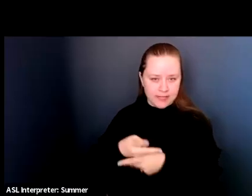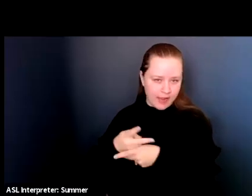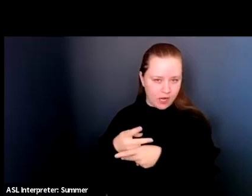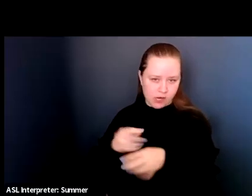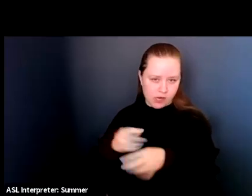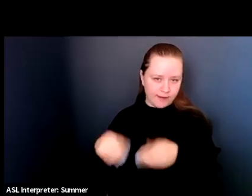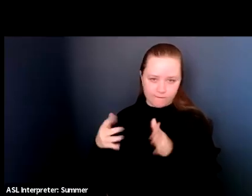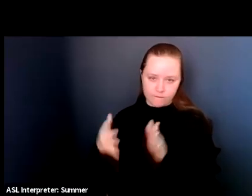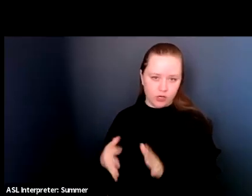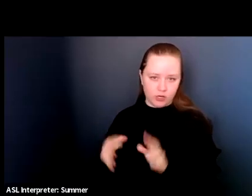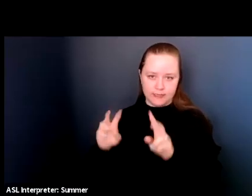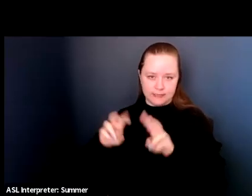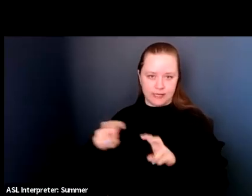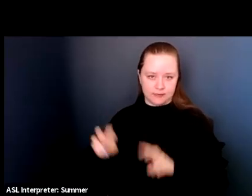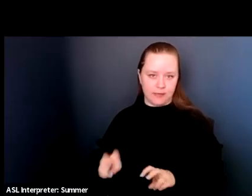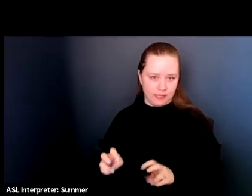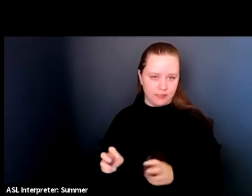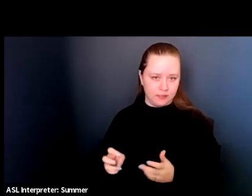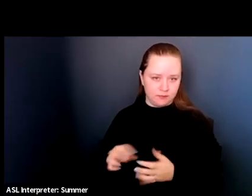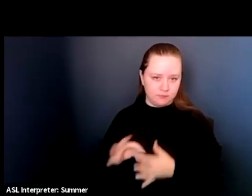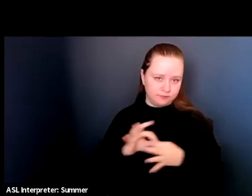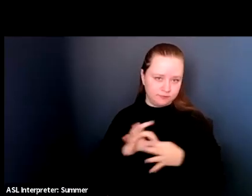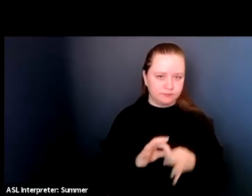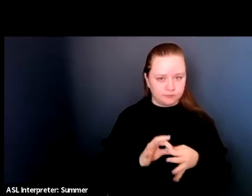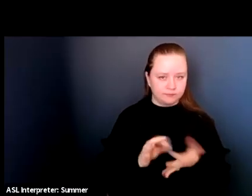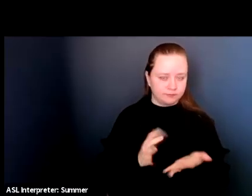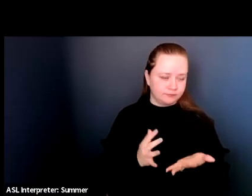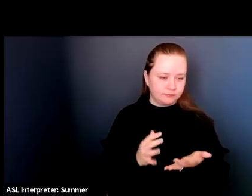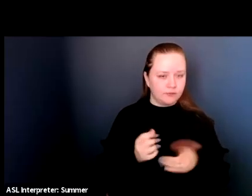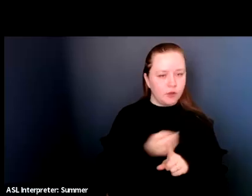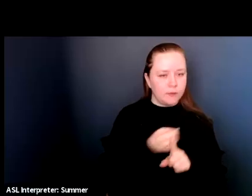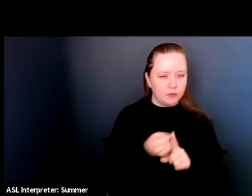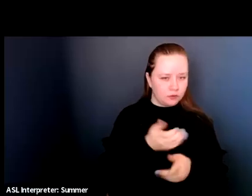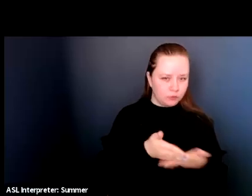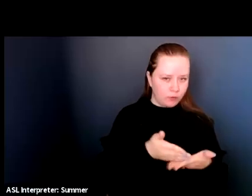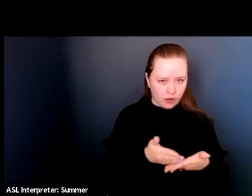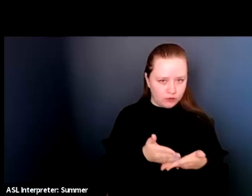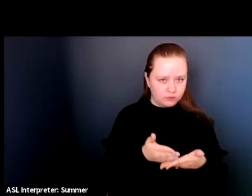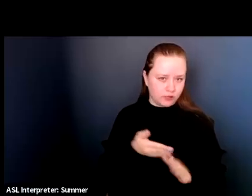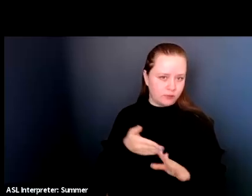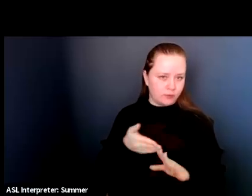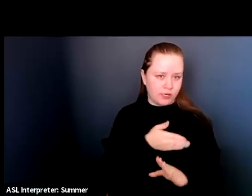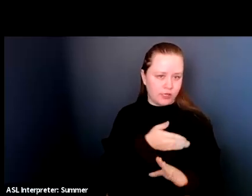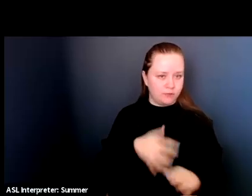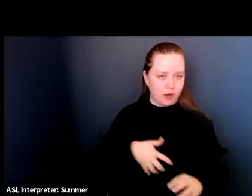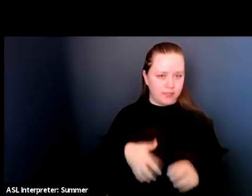terms of caregiver abuse during the pre pregnancy visit? And are there any screeners, John,